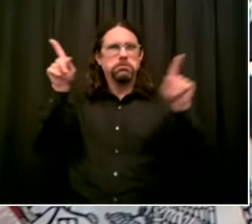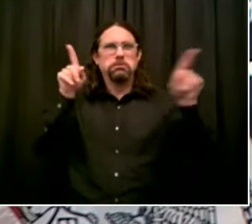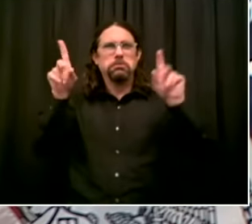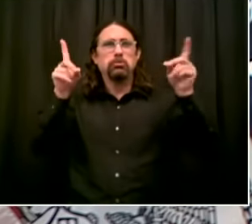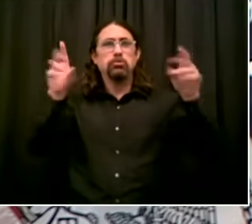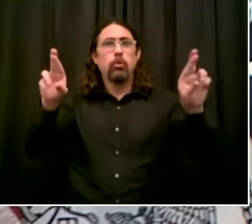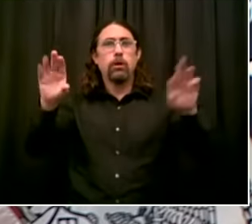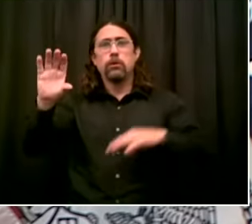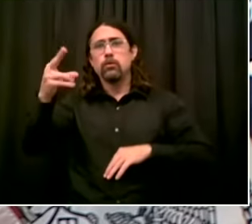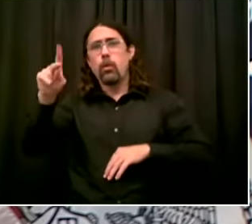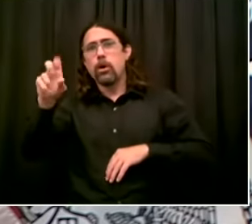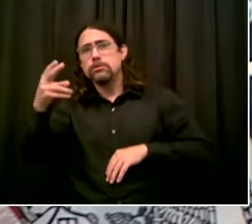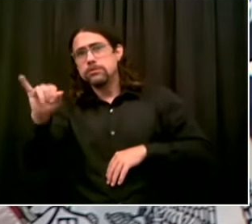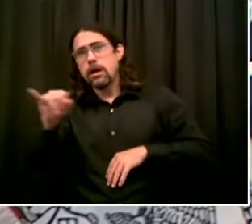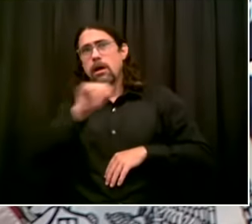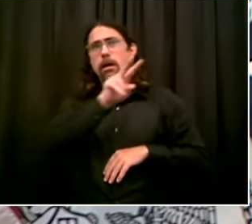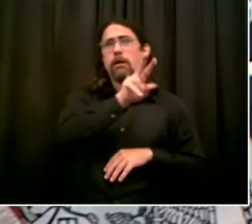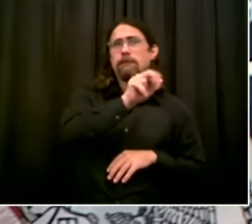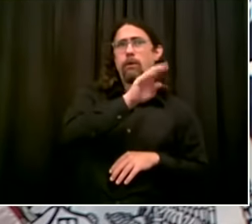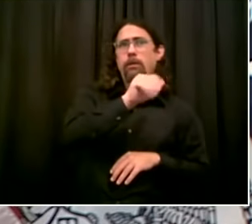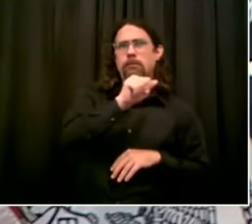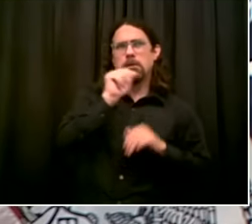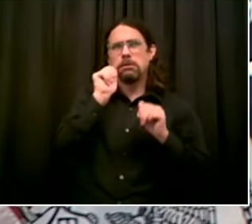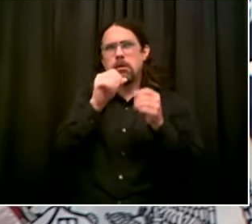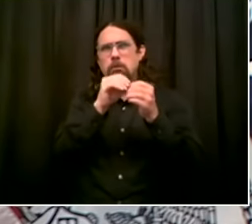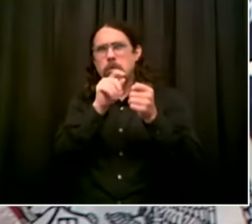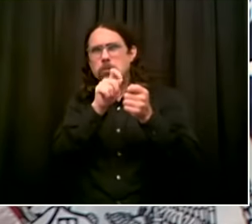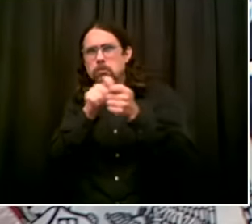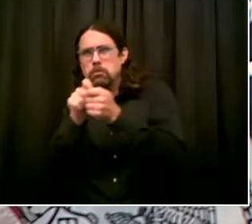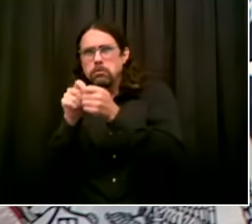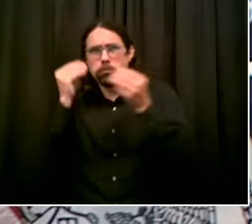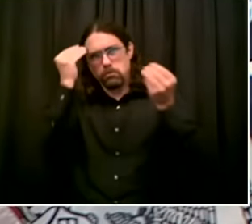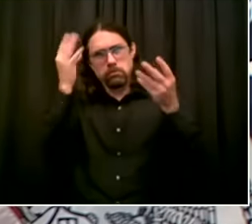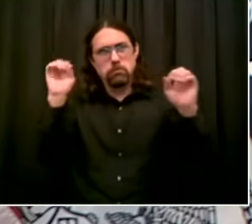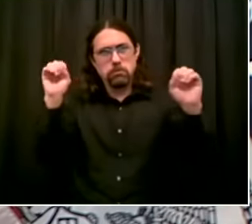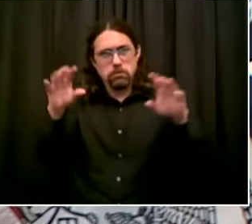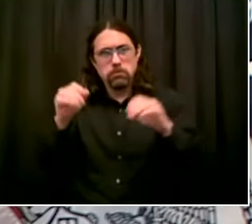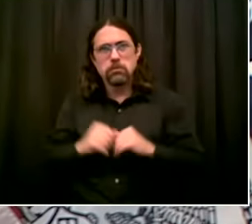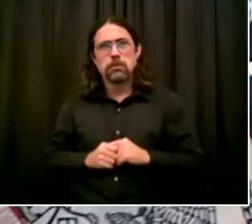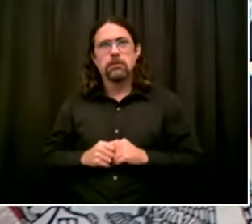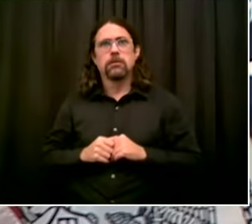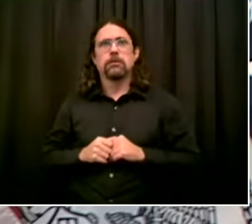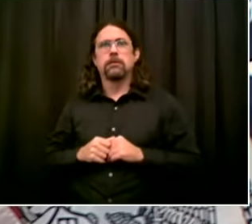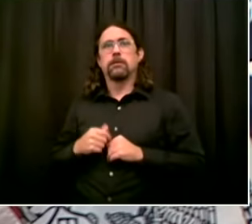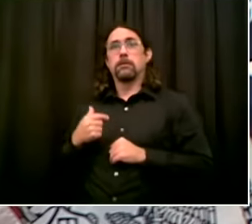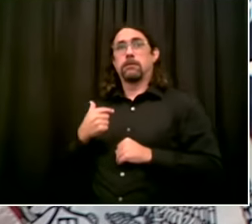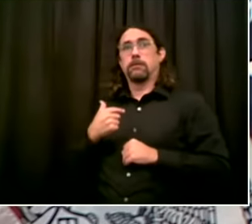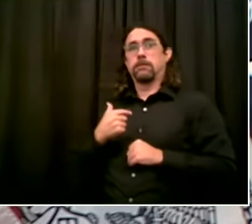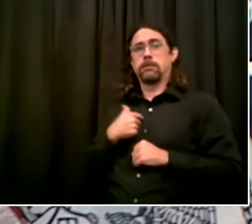TO FORGE. IT IS NOT ALWAYS PERFECT. BROTHERS AND SISTERS DO NOT ALWAYS LIKE EACH OTHER BUT WE RESPECT EACH